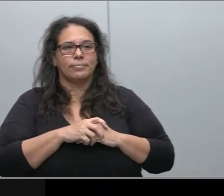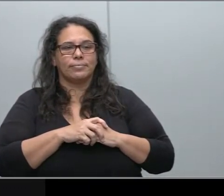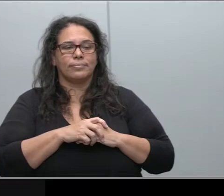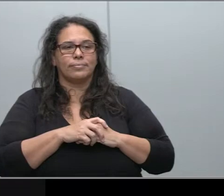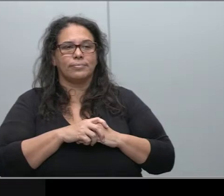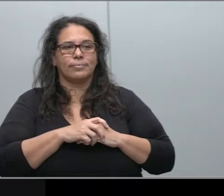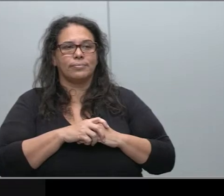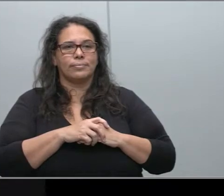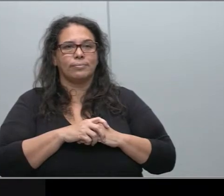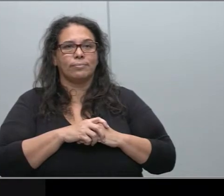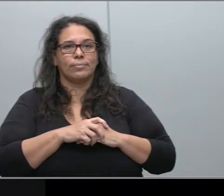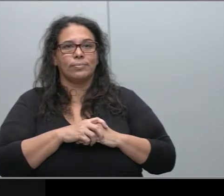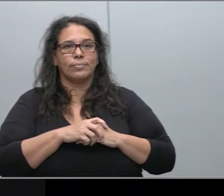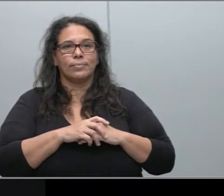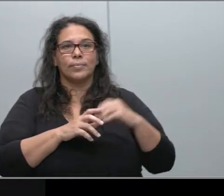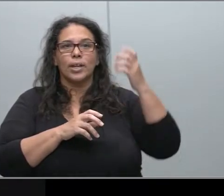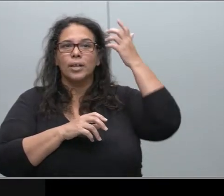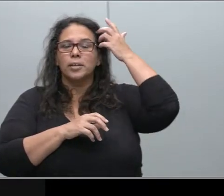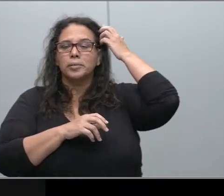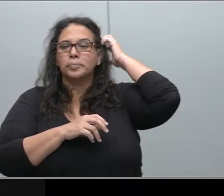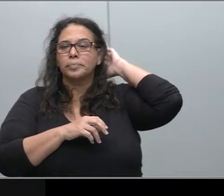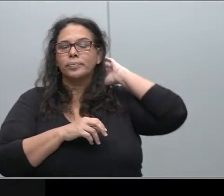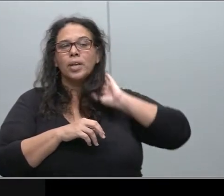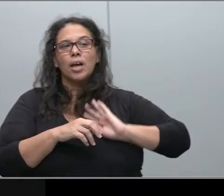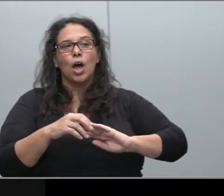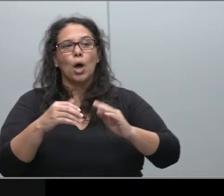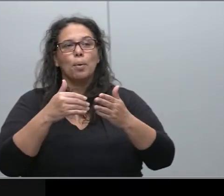to the appropriate school-based mental health provider if appropriate.